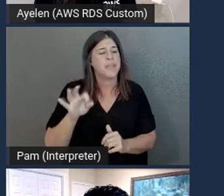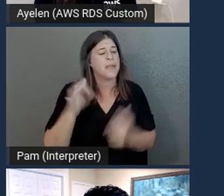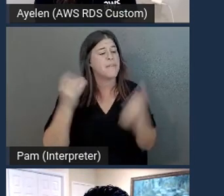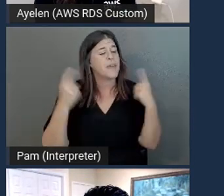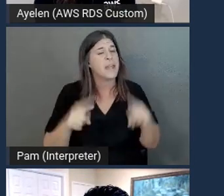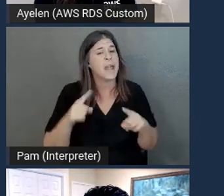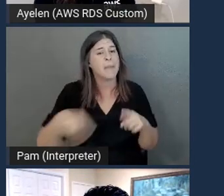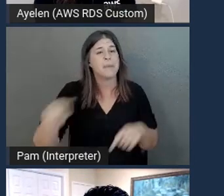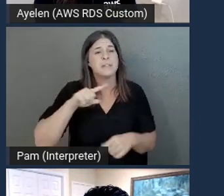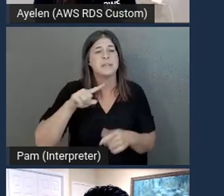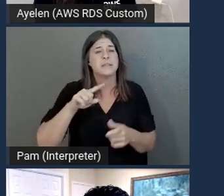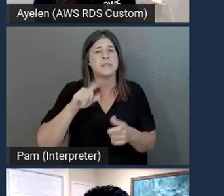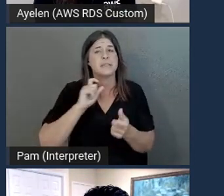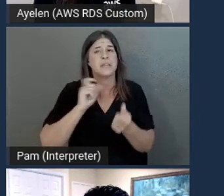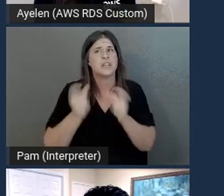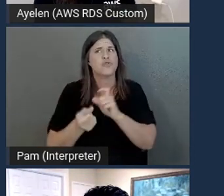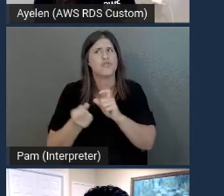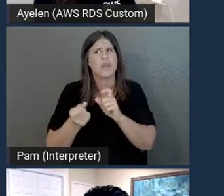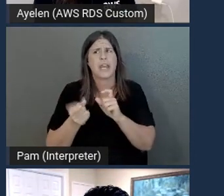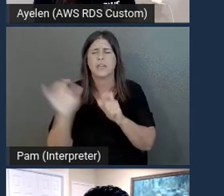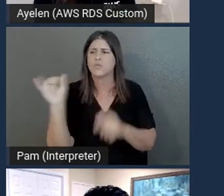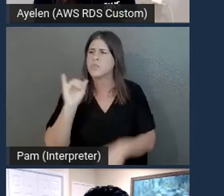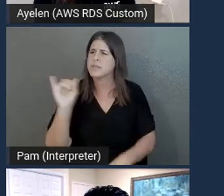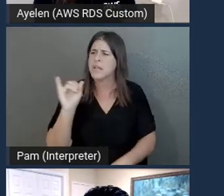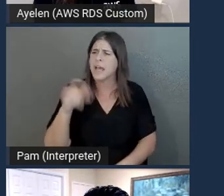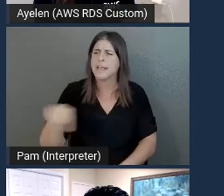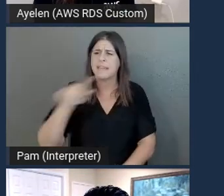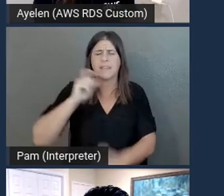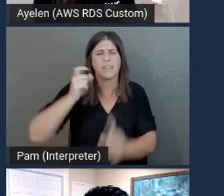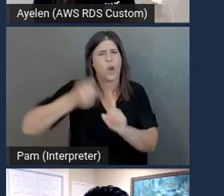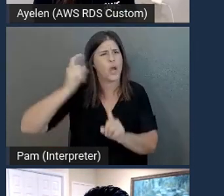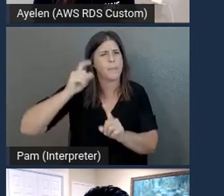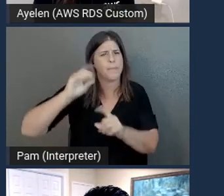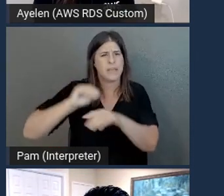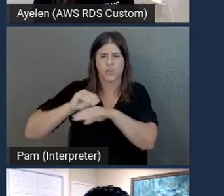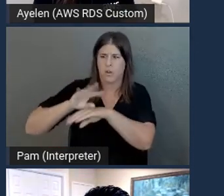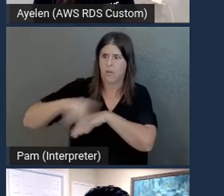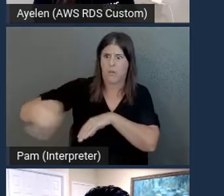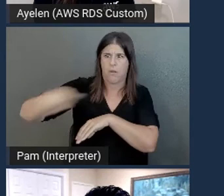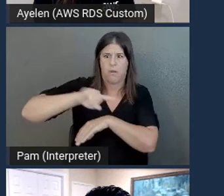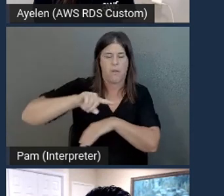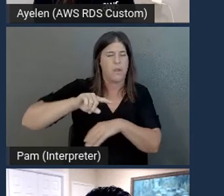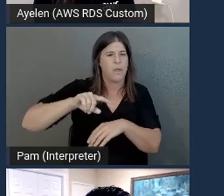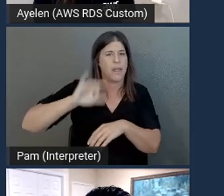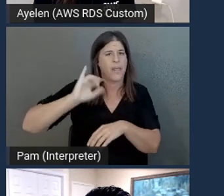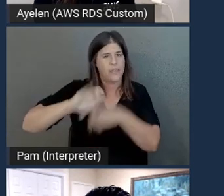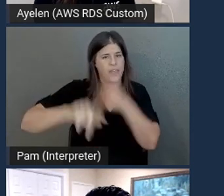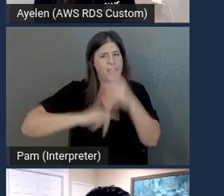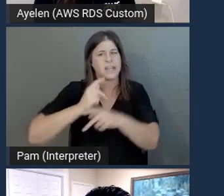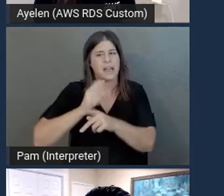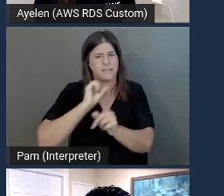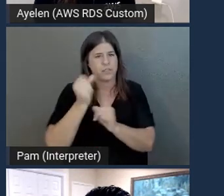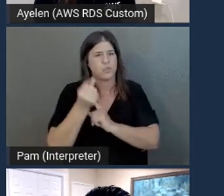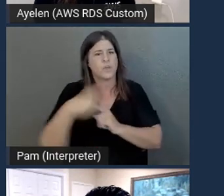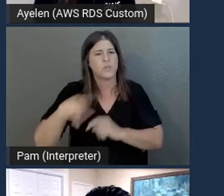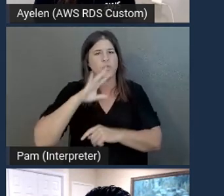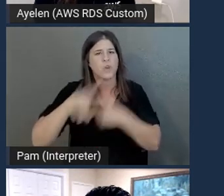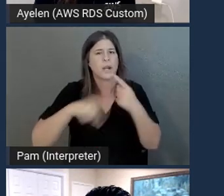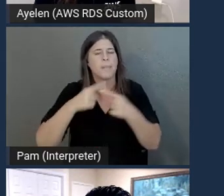was such that the automation is suspected, and in this kind of cases if what we are talking is evolved, for example, a change that made the database